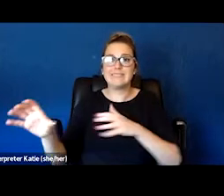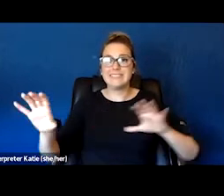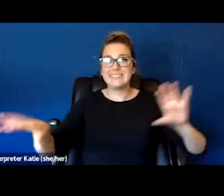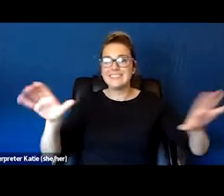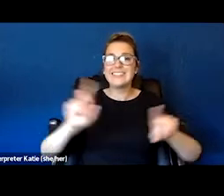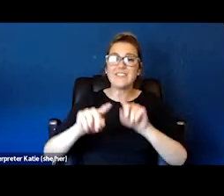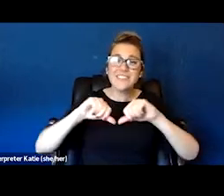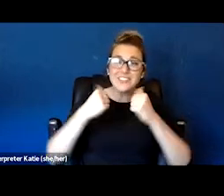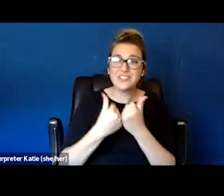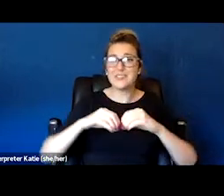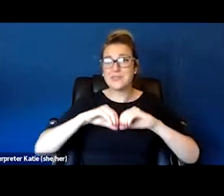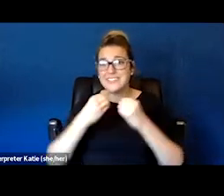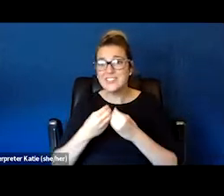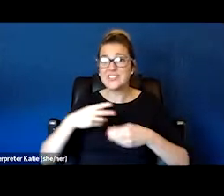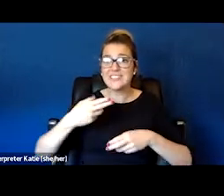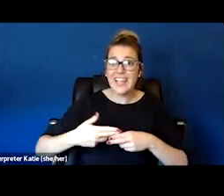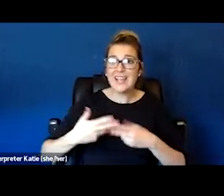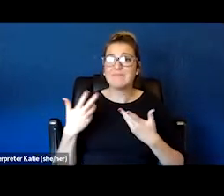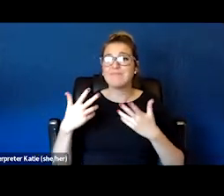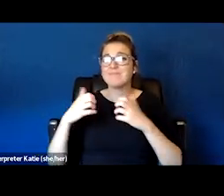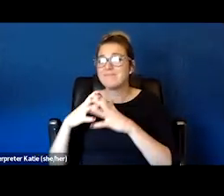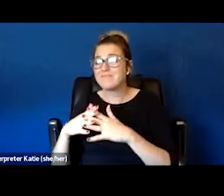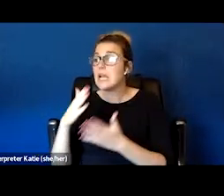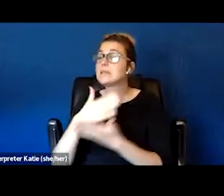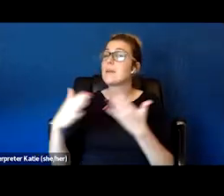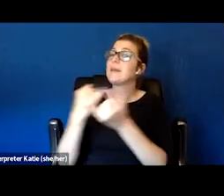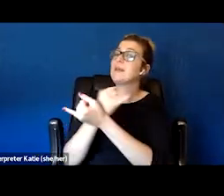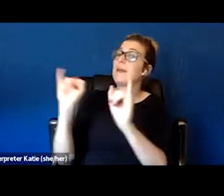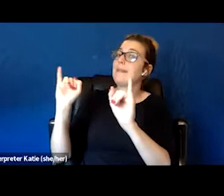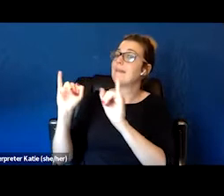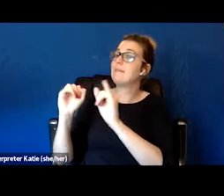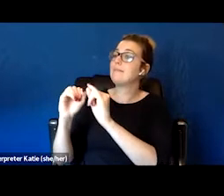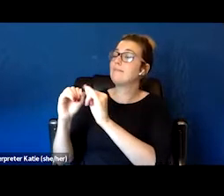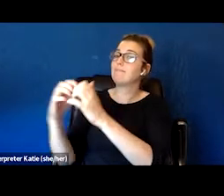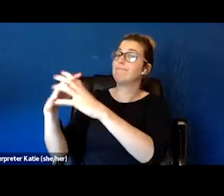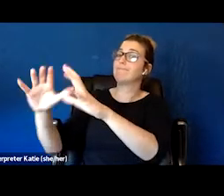many of whom kind of spring up independently in response to a particular need, like a lot of,